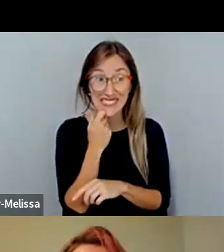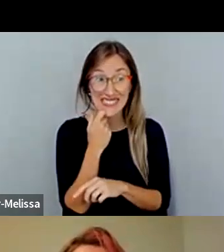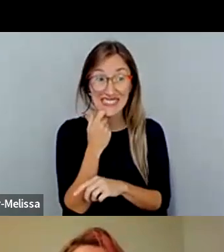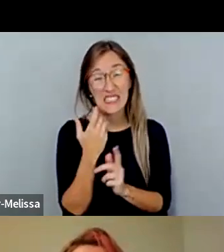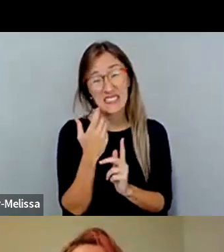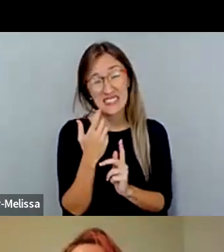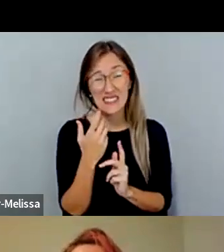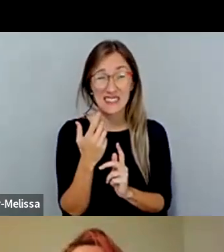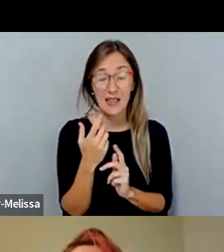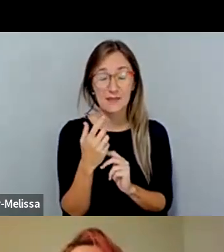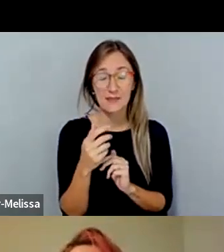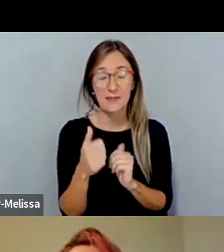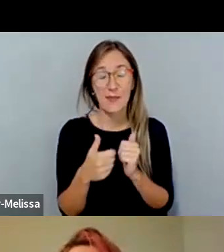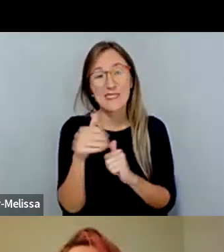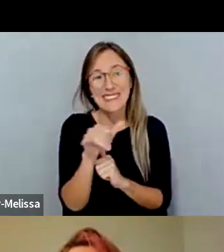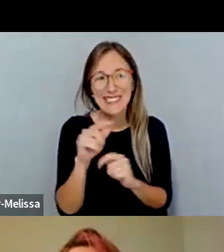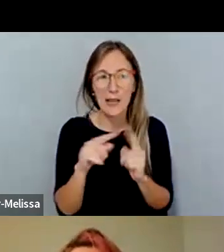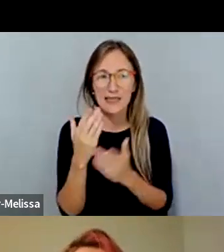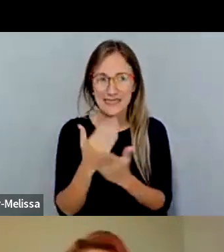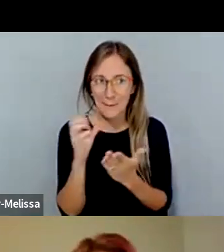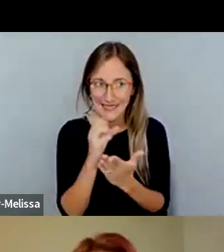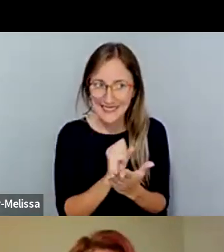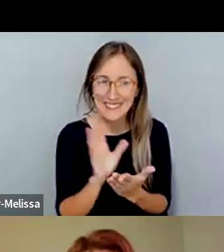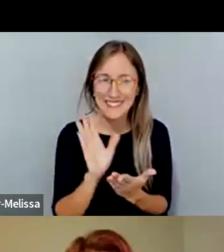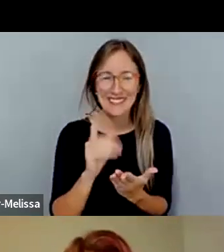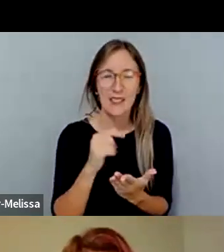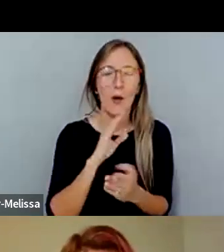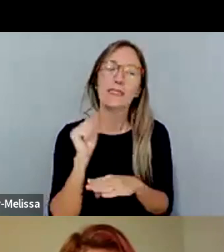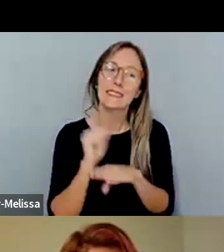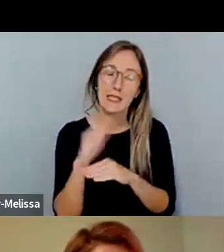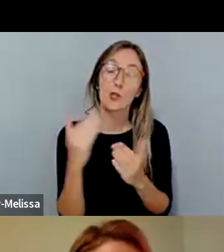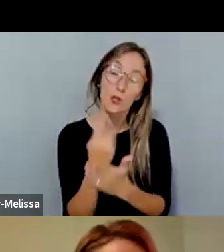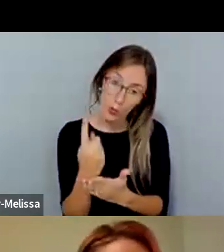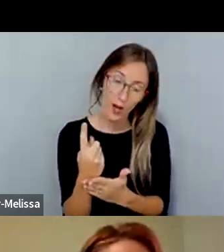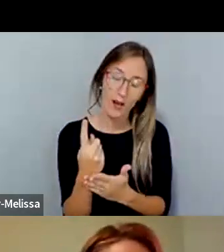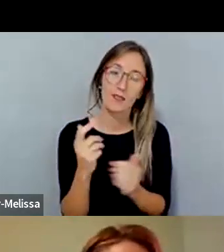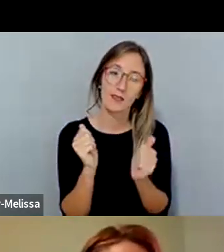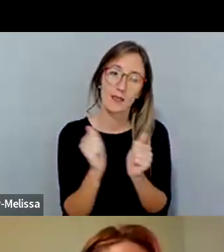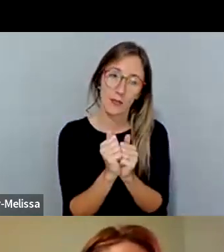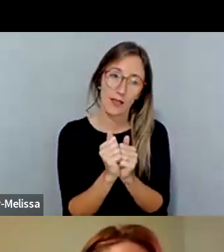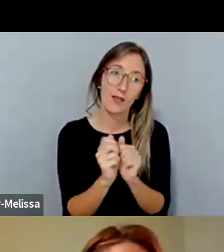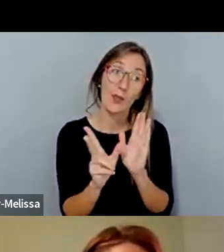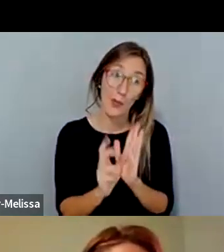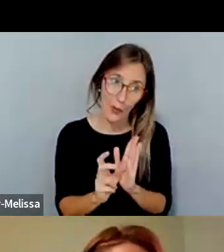updated PowerPoint. There were a couple slides I did not get around to sending to y'all today. The version you have is mostly the same, but there